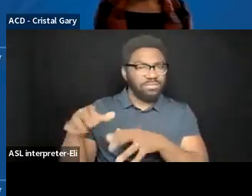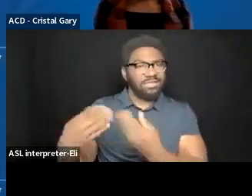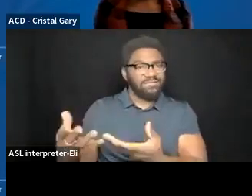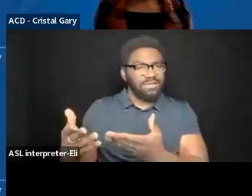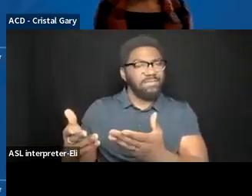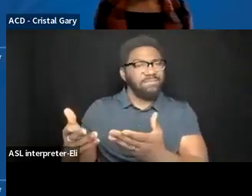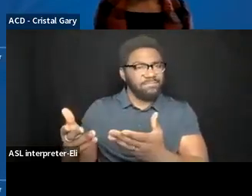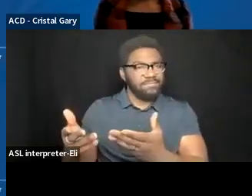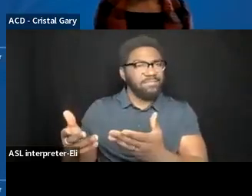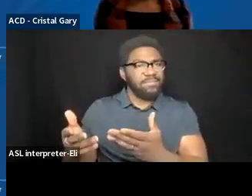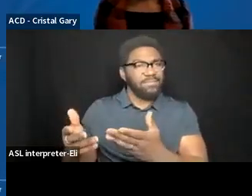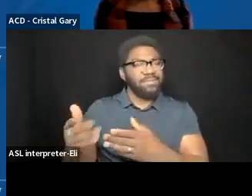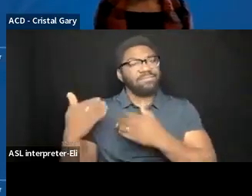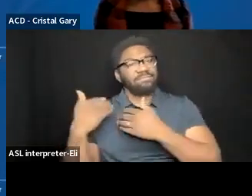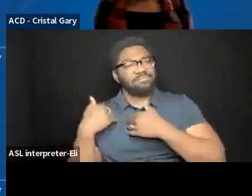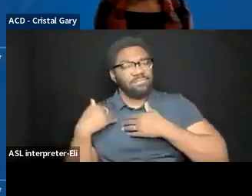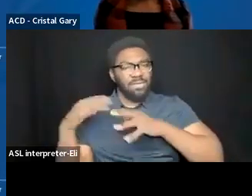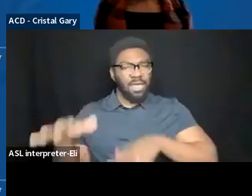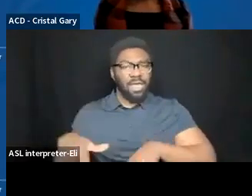And so, I'm really excited by that.